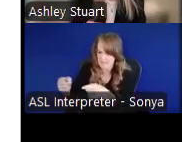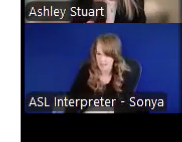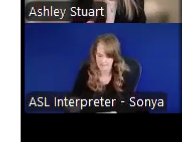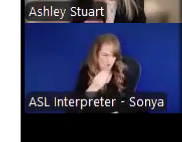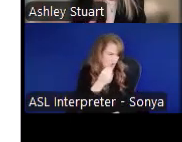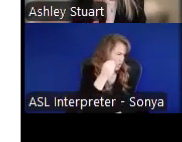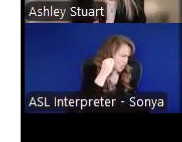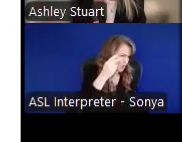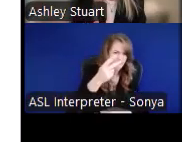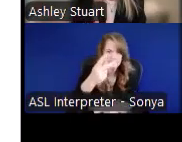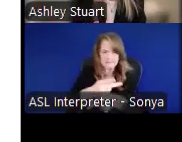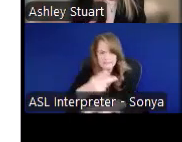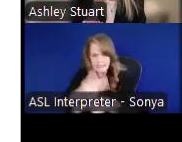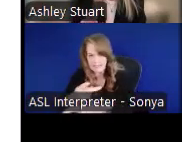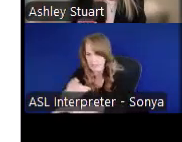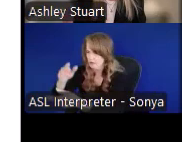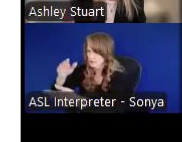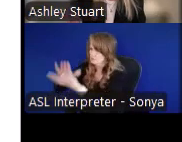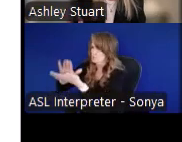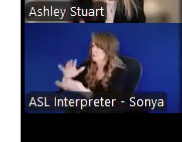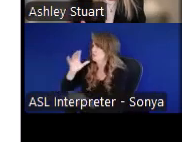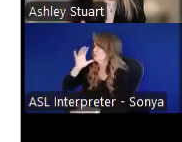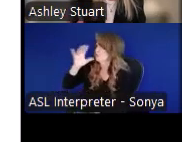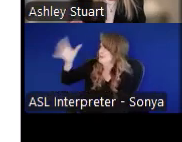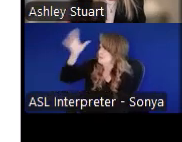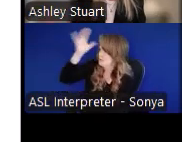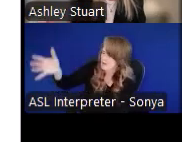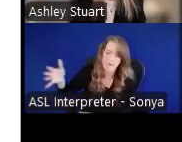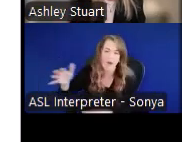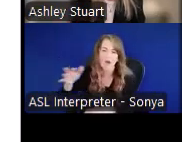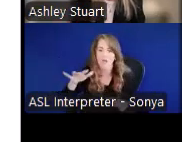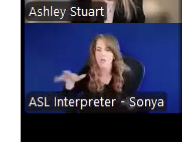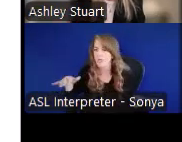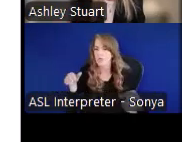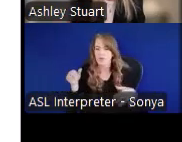daycare, when they're With grandma and grandpa, when they're with aunt and uncle, when they're with their favorite